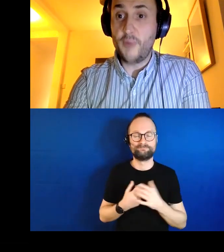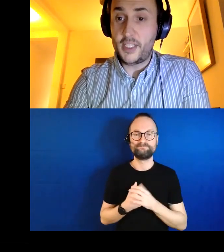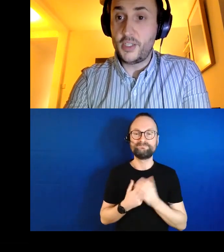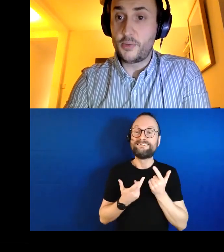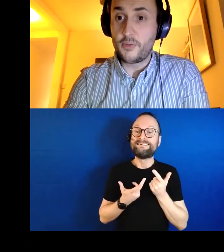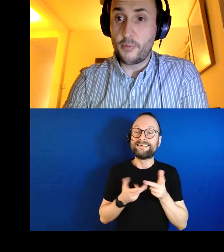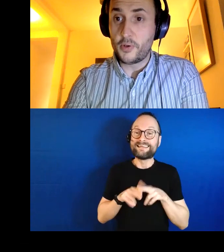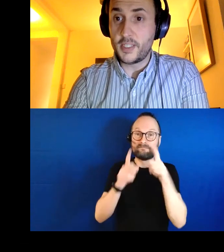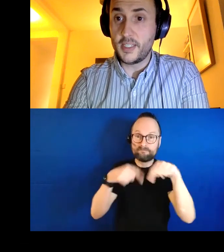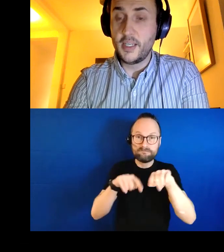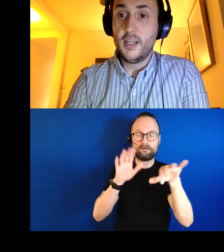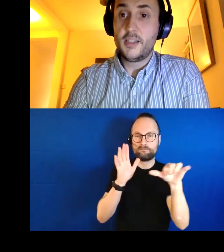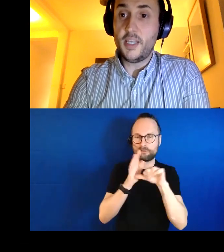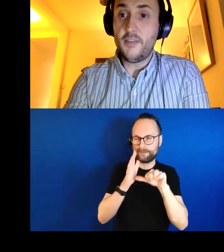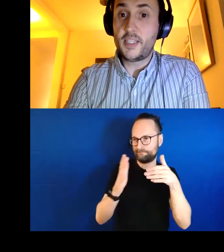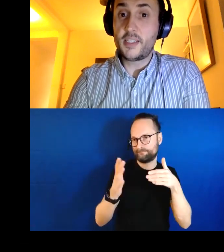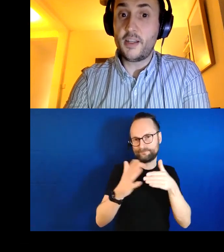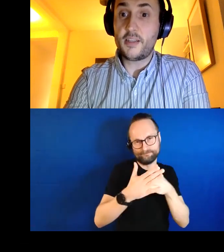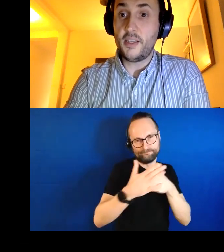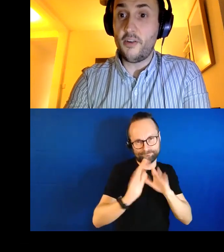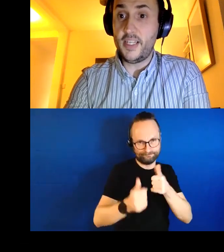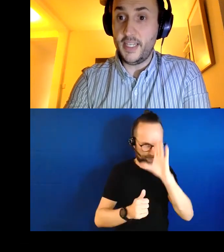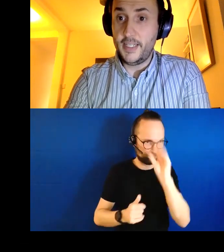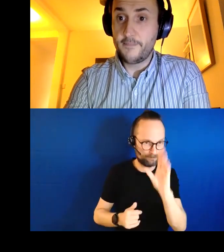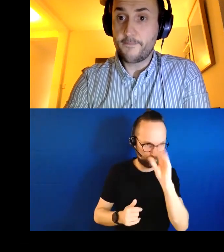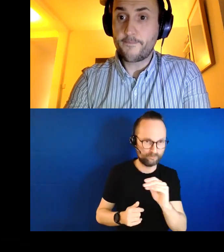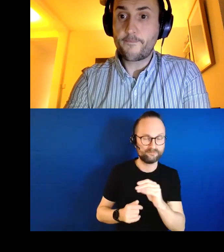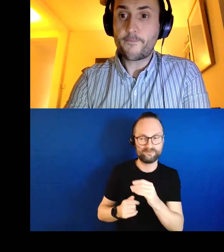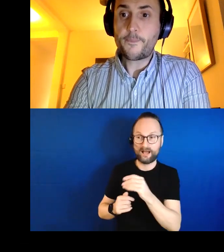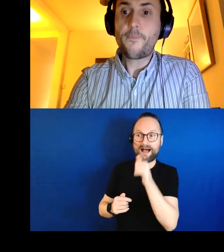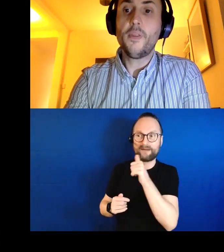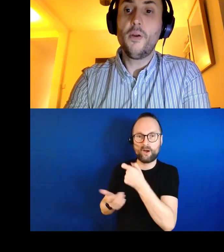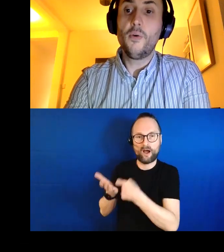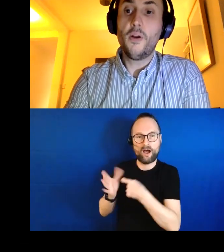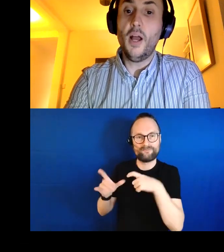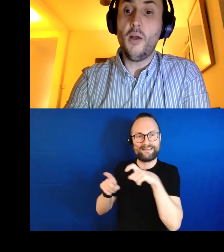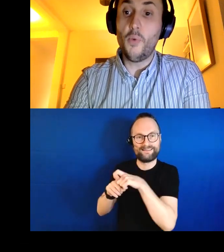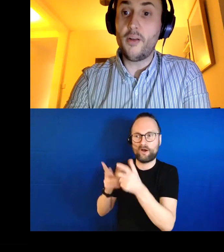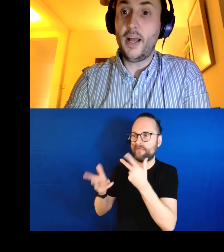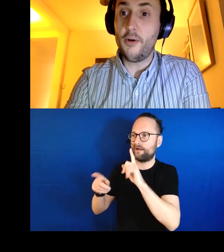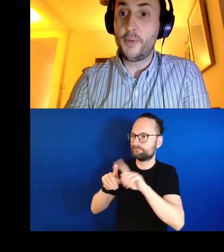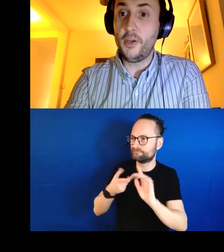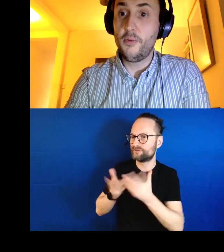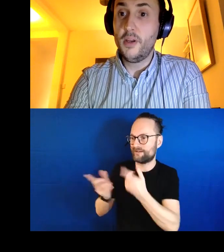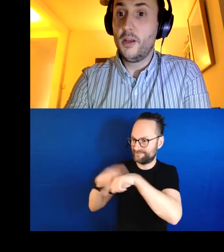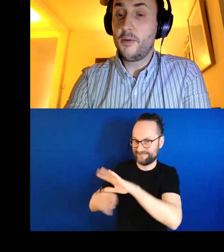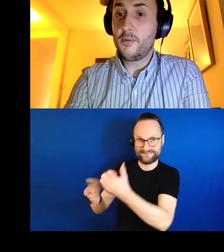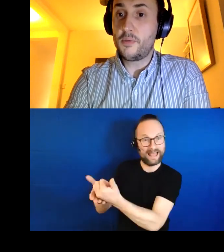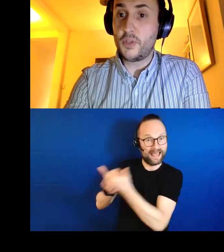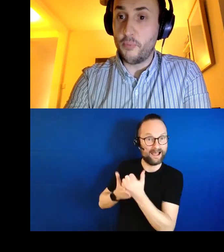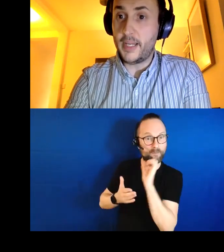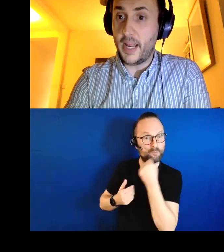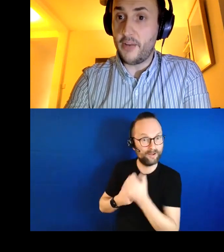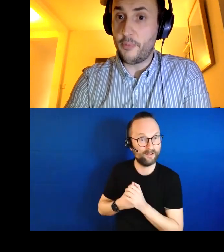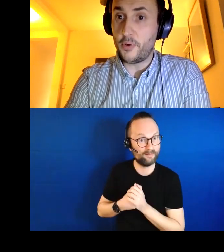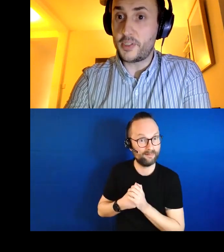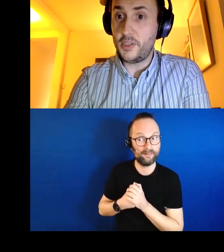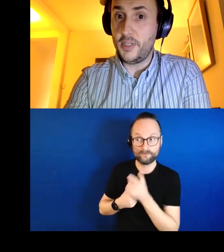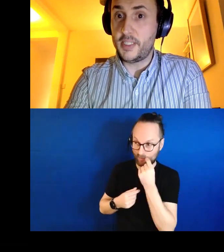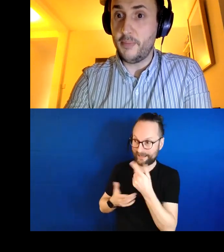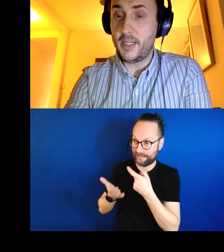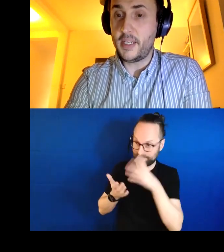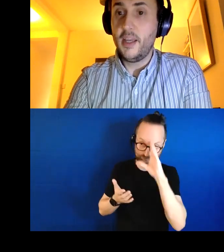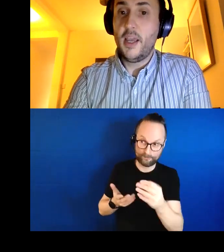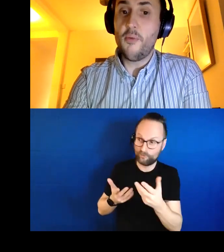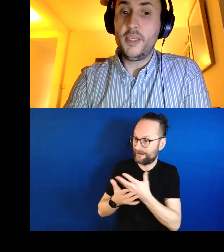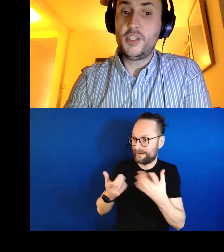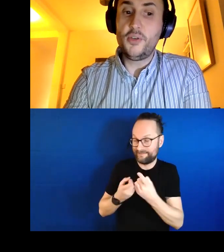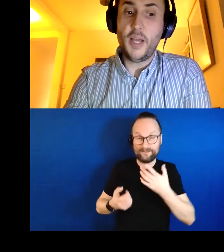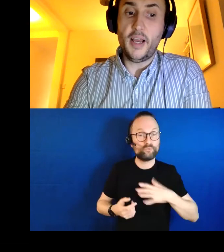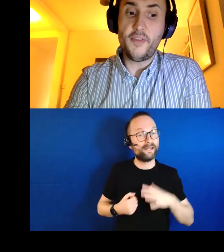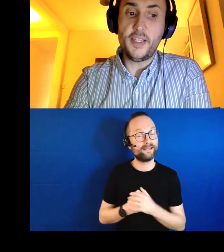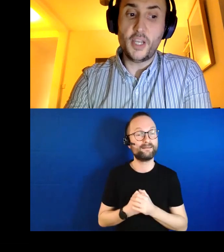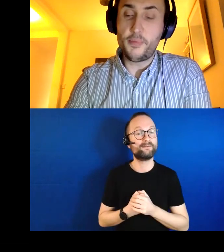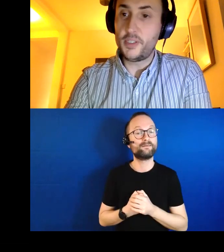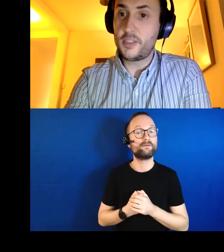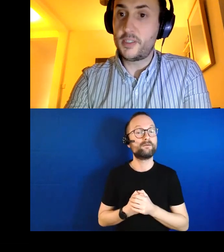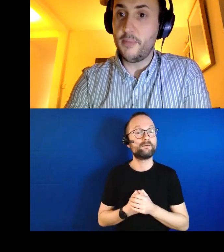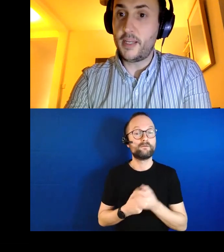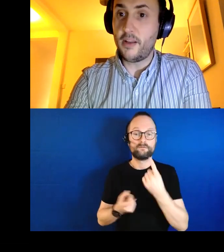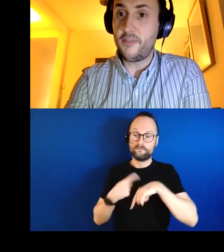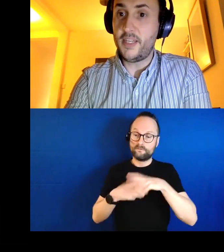I know there is a national project to try and rectify that situation.